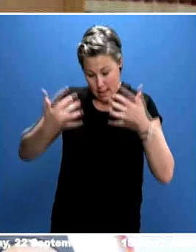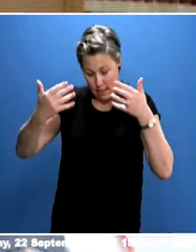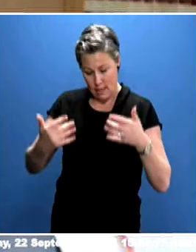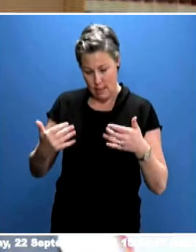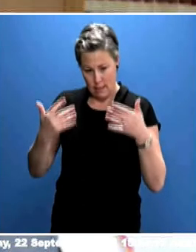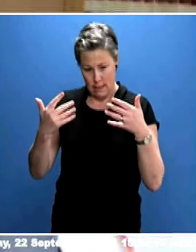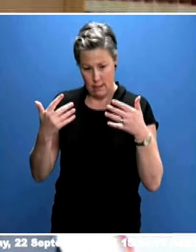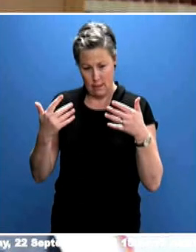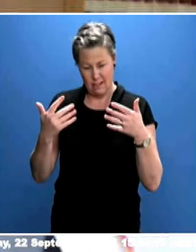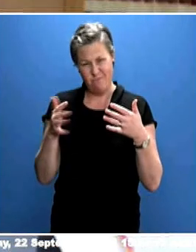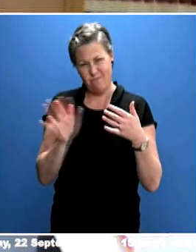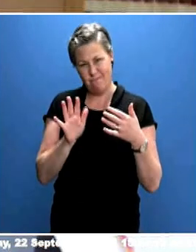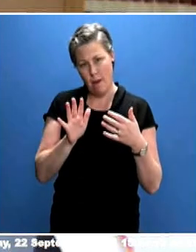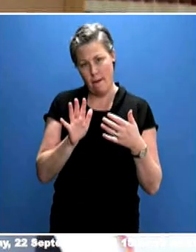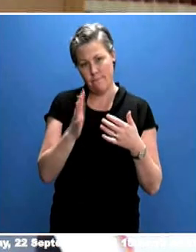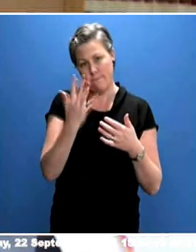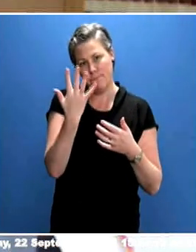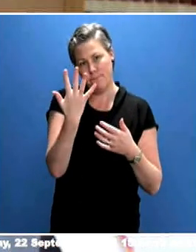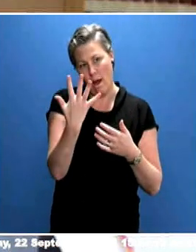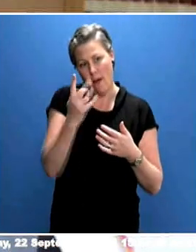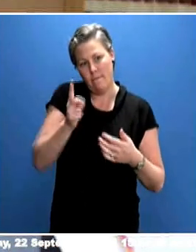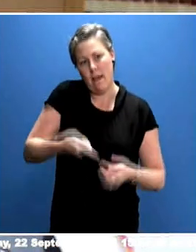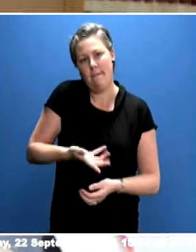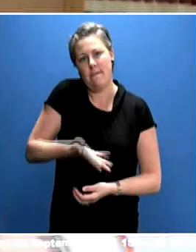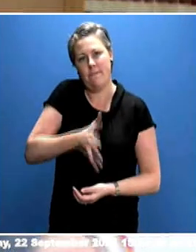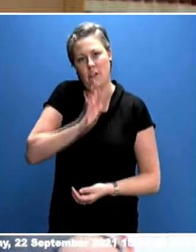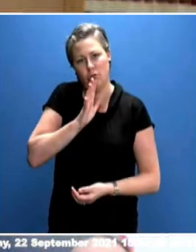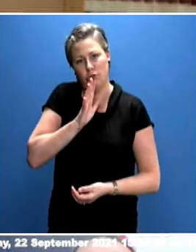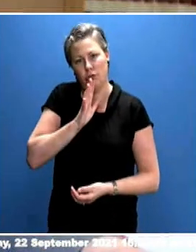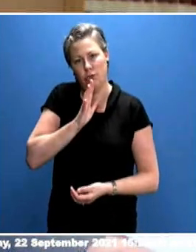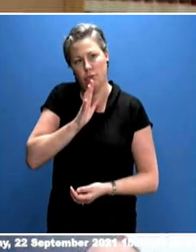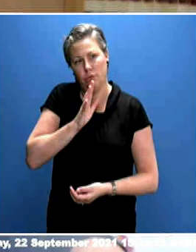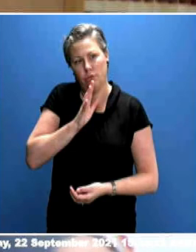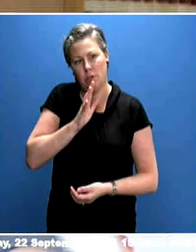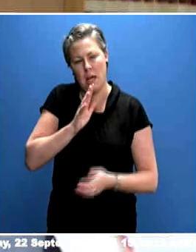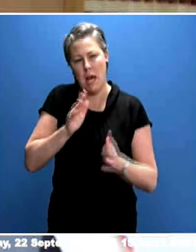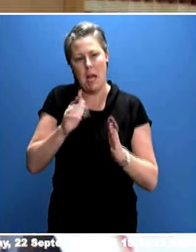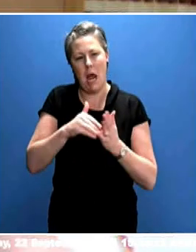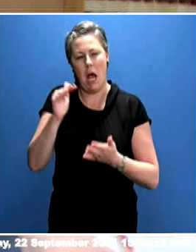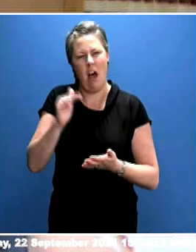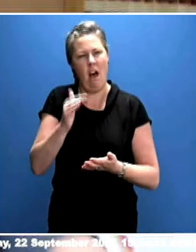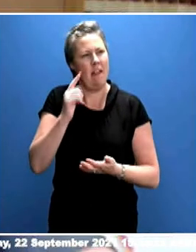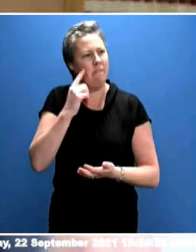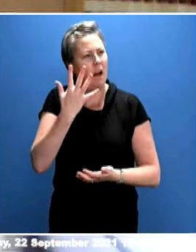There was about 5,500. I think we're sitting at about 5,300 or 400. I can get you the precise numbers.